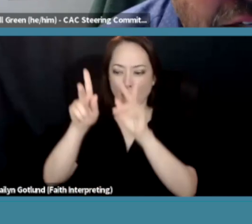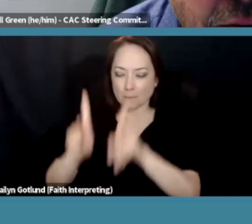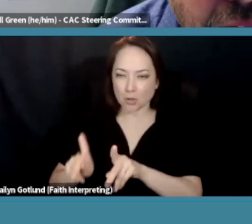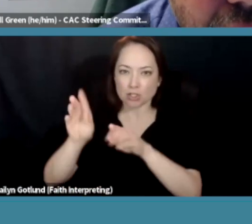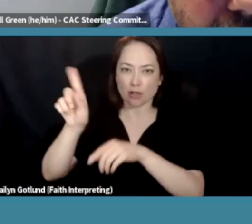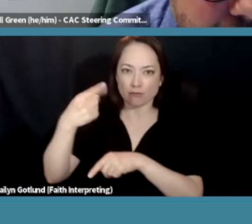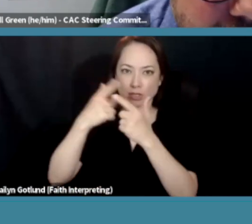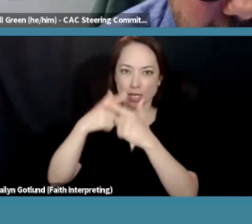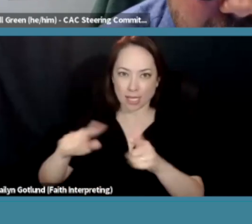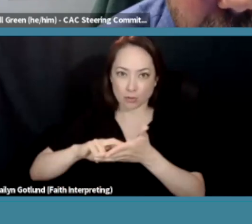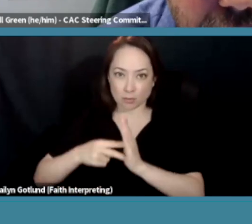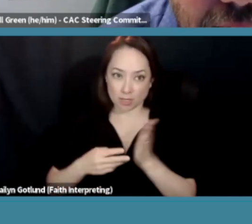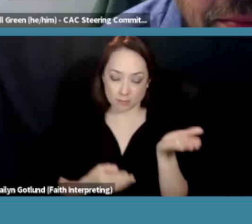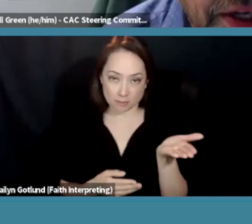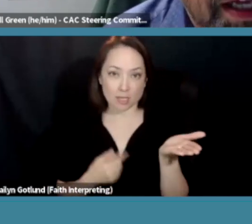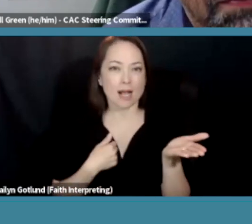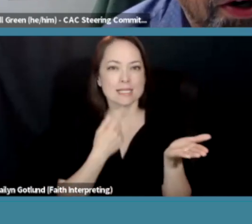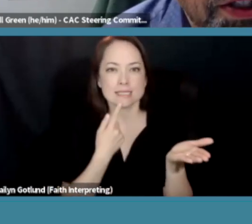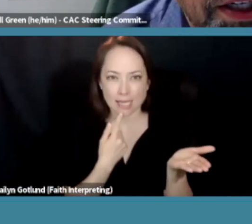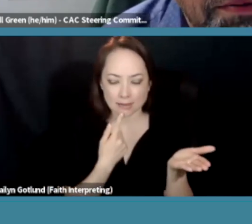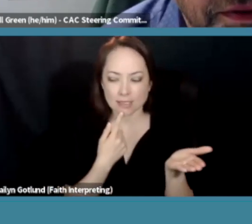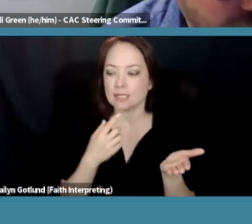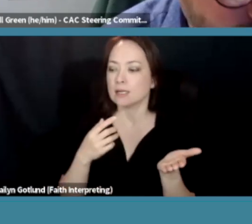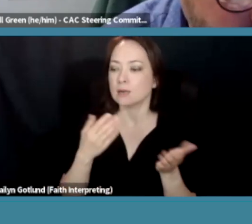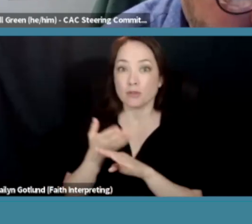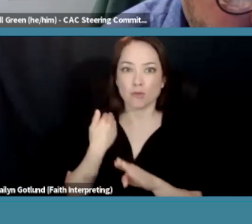I mentioned that it's putting that person before.